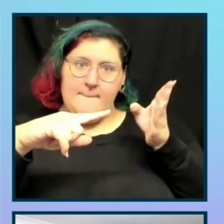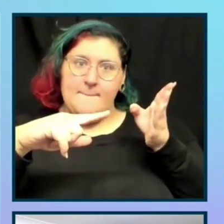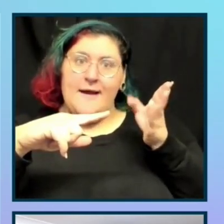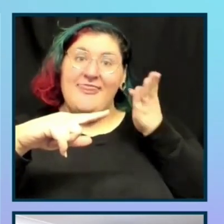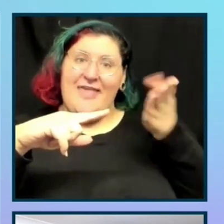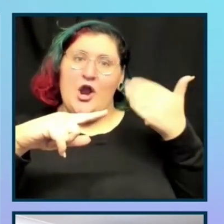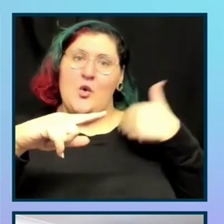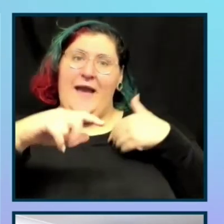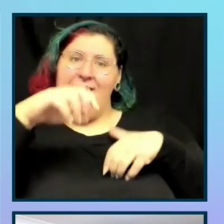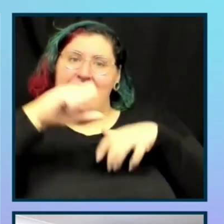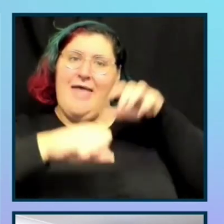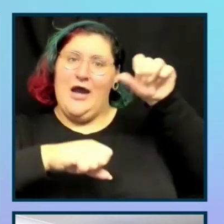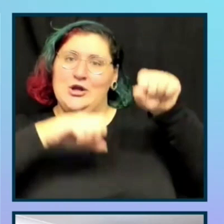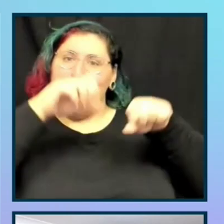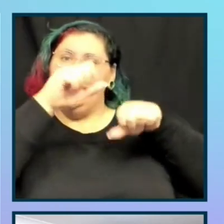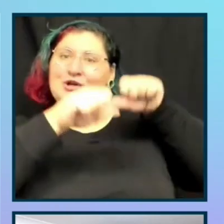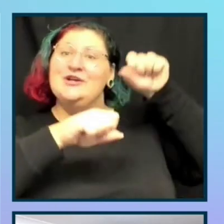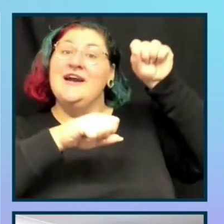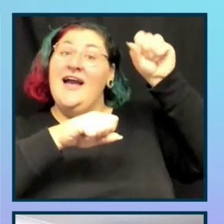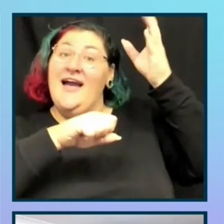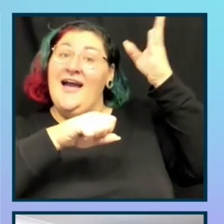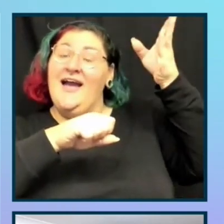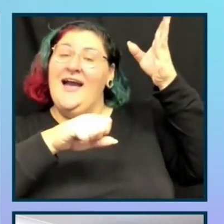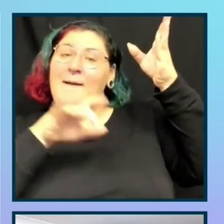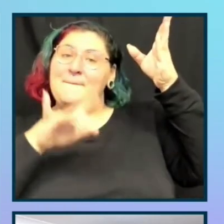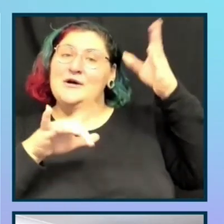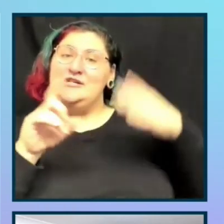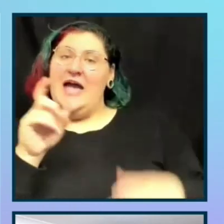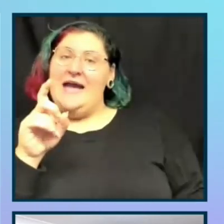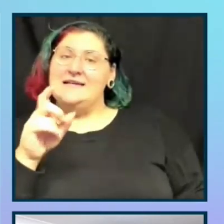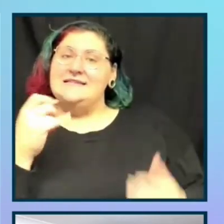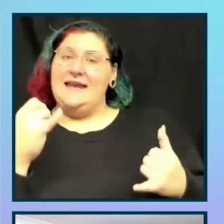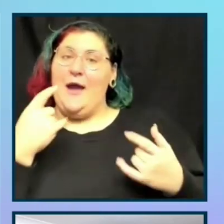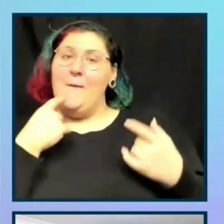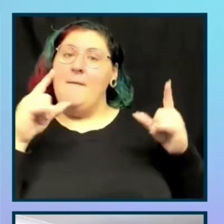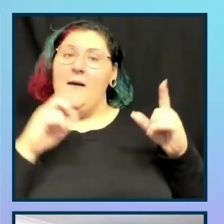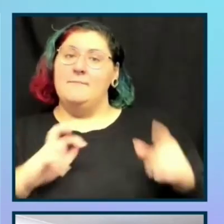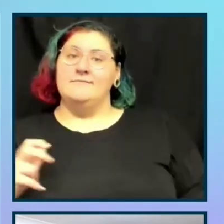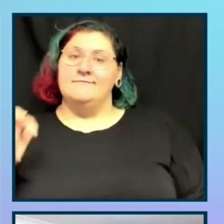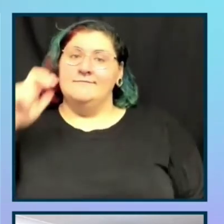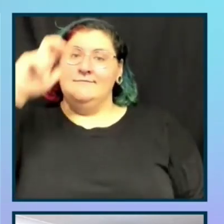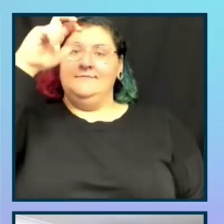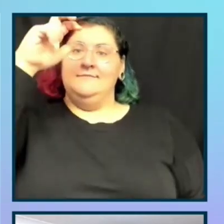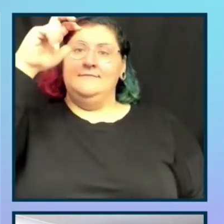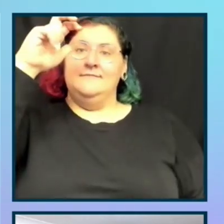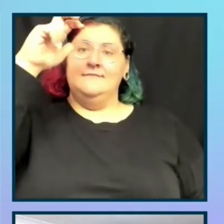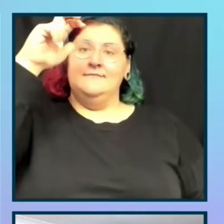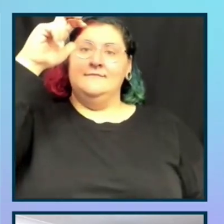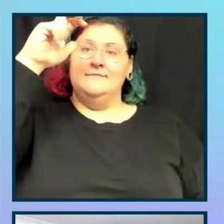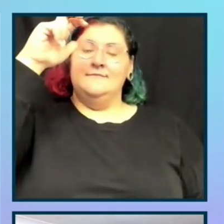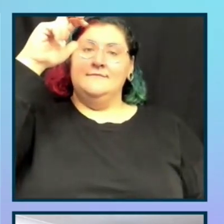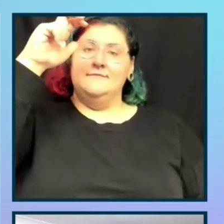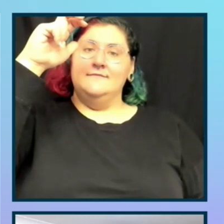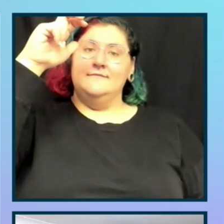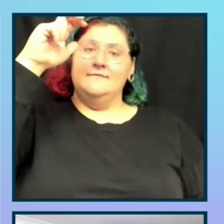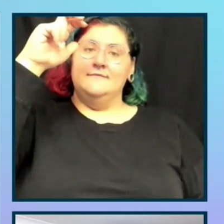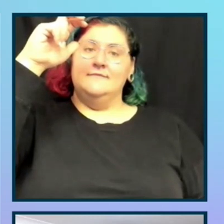You should be able to push X and so up you go. All right there we go, and then just drop this. You can just drop it there.